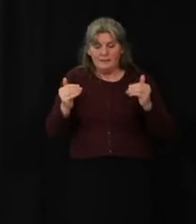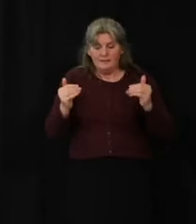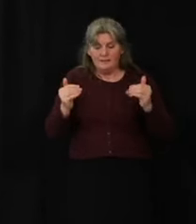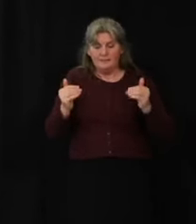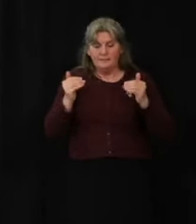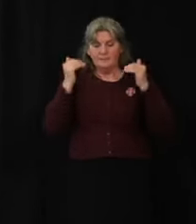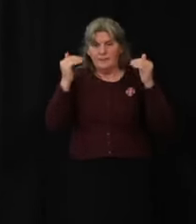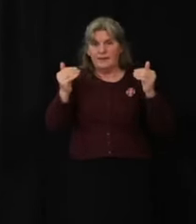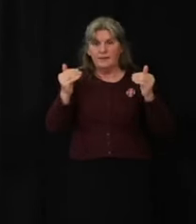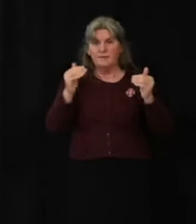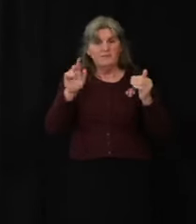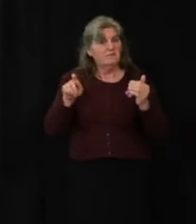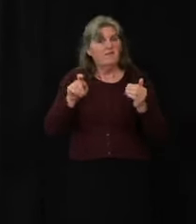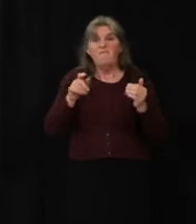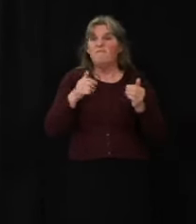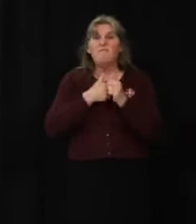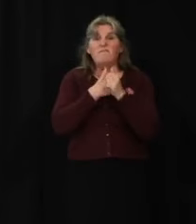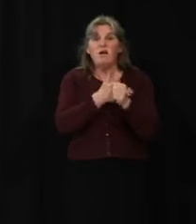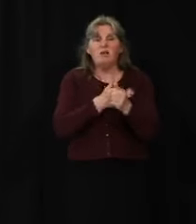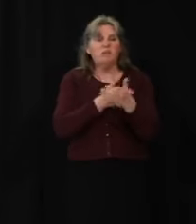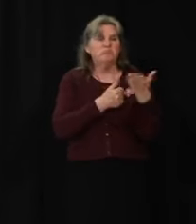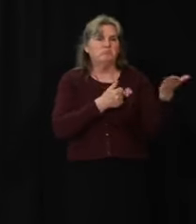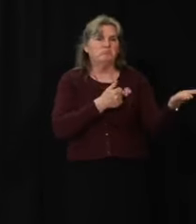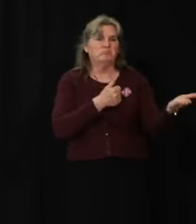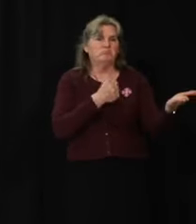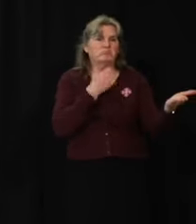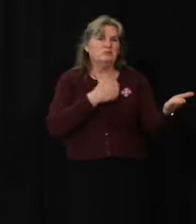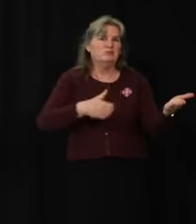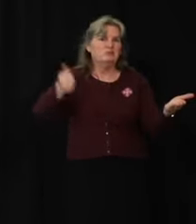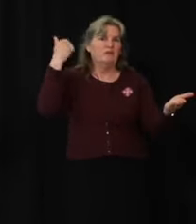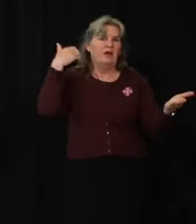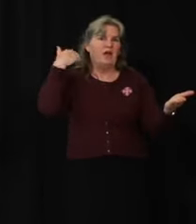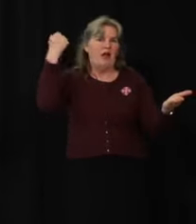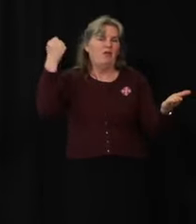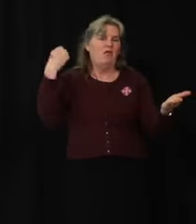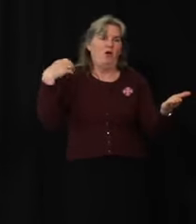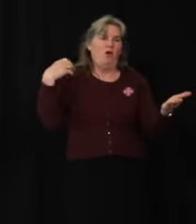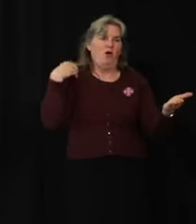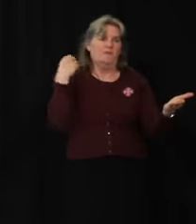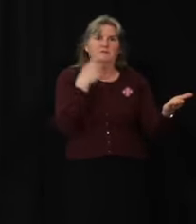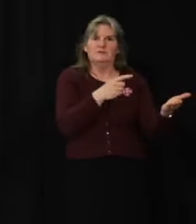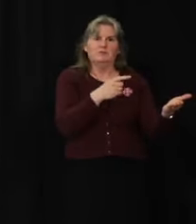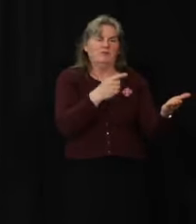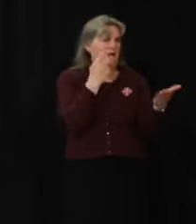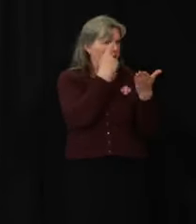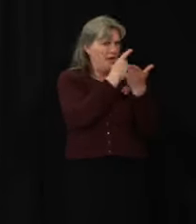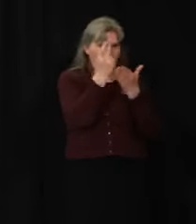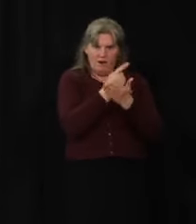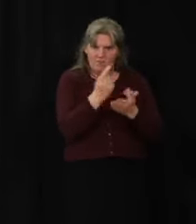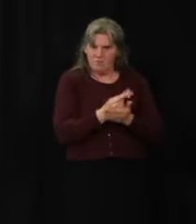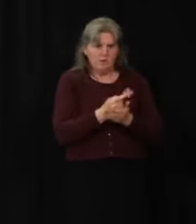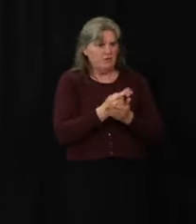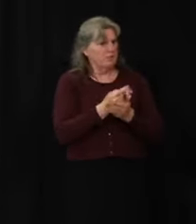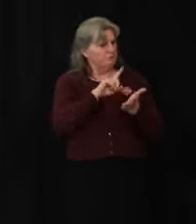communicating not only with our first nations partners and governments but also with our municipalities. That engagement of what is